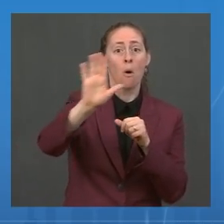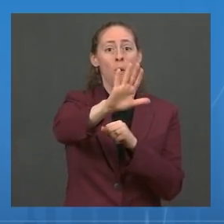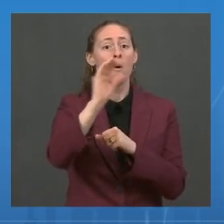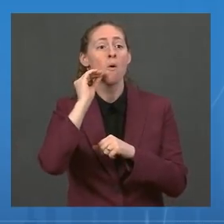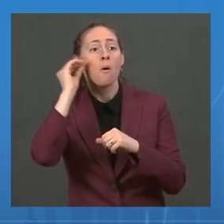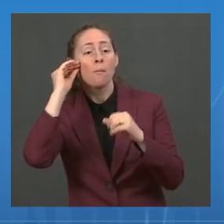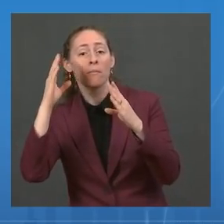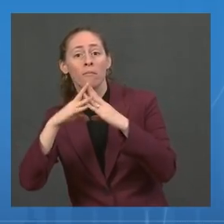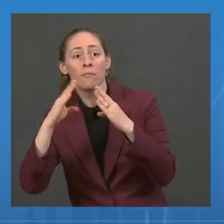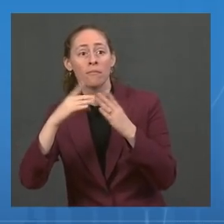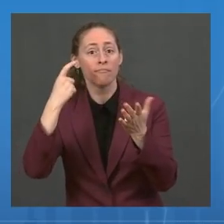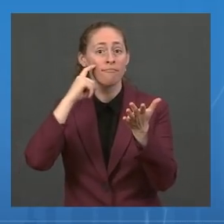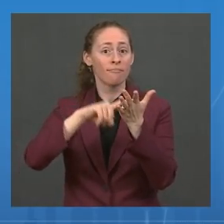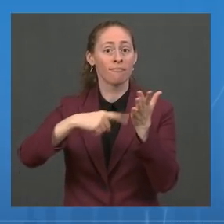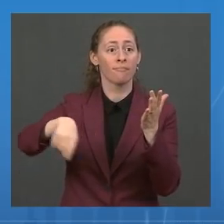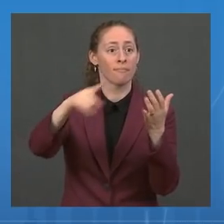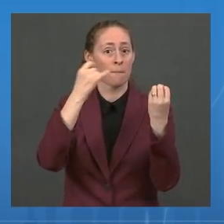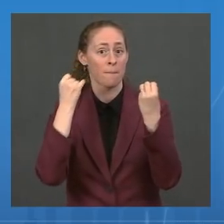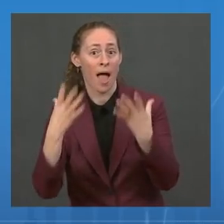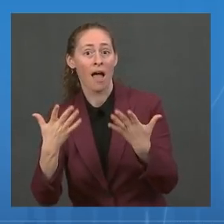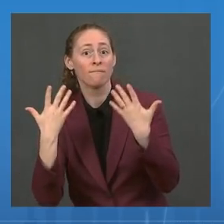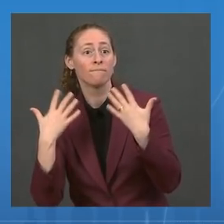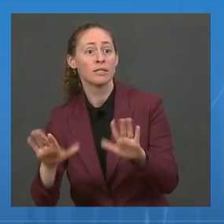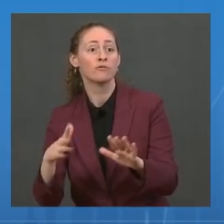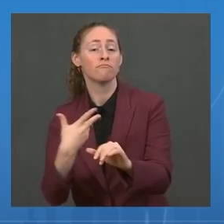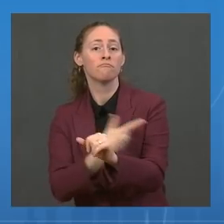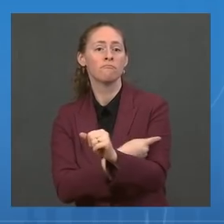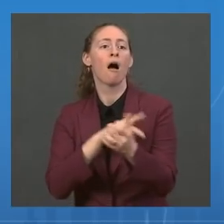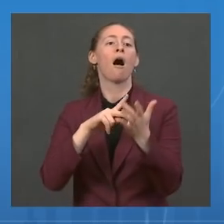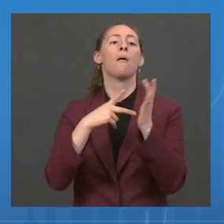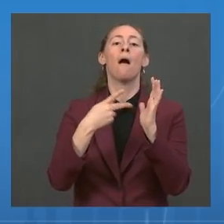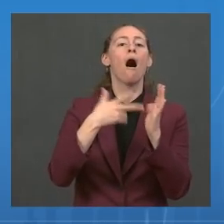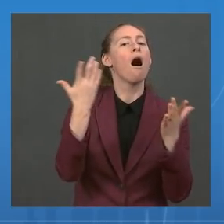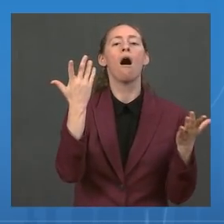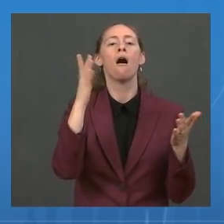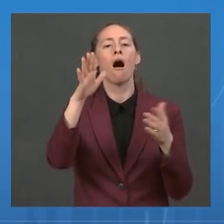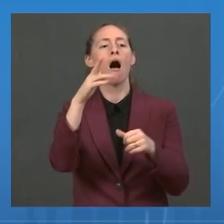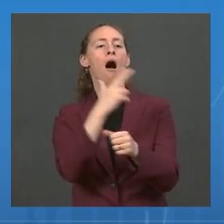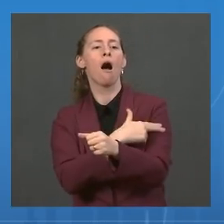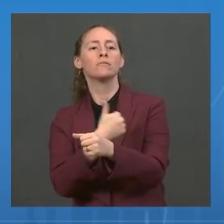less of a burden on your local healthcare system, lower disease rates in your classrooms,